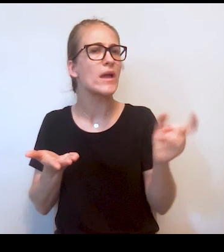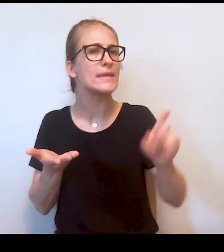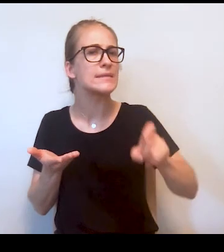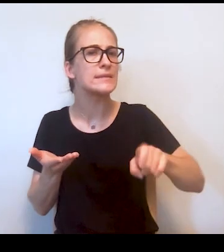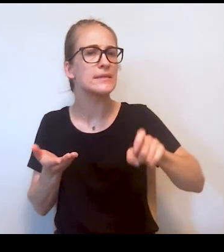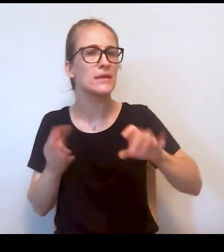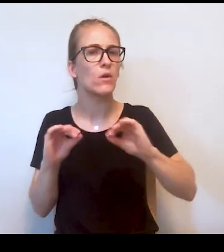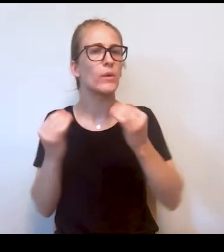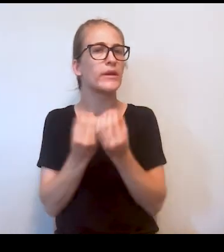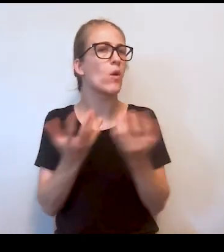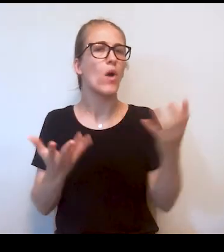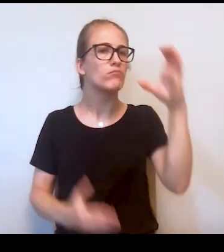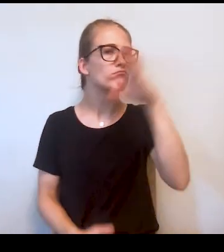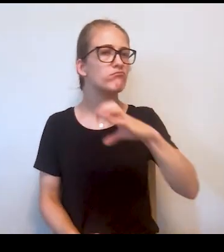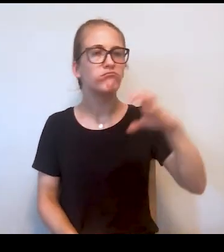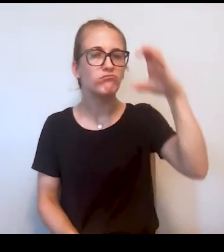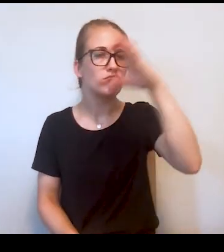Maybe that's our next topic,